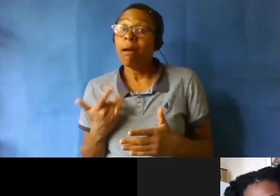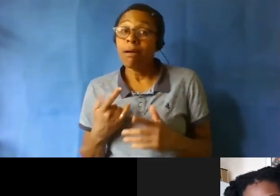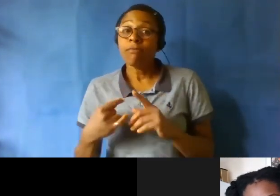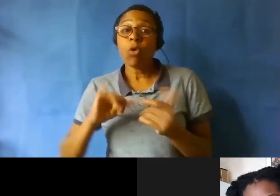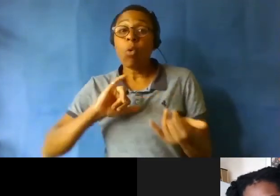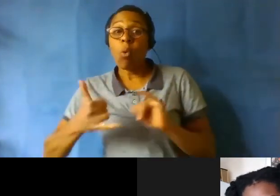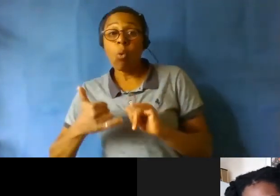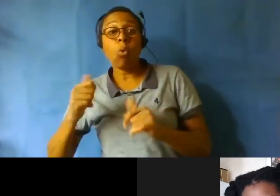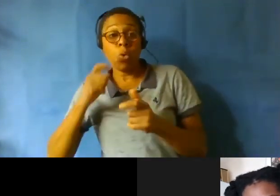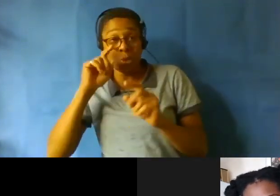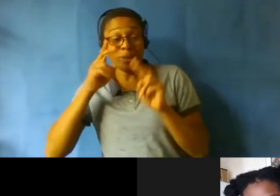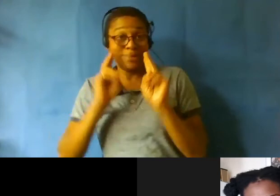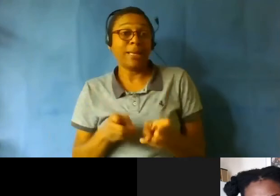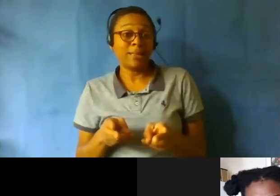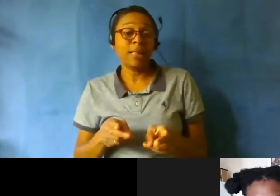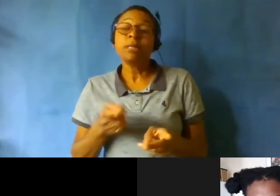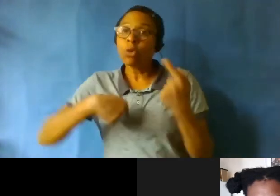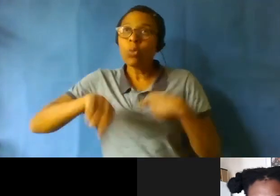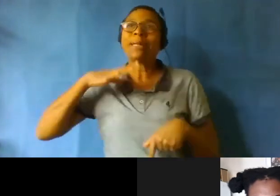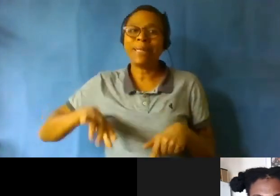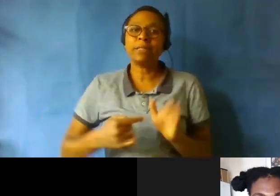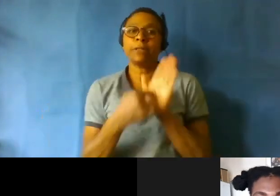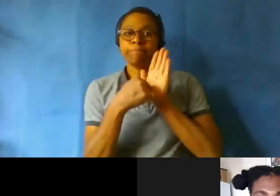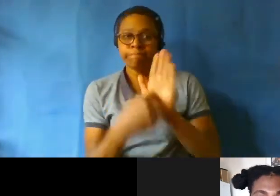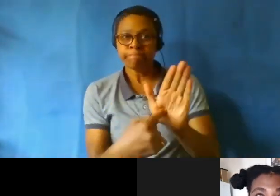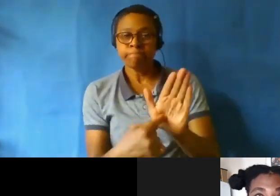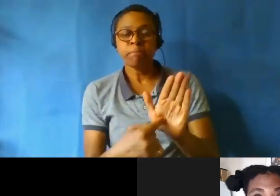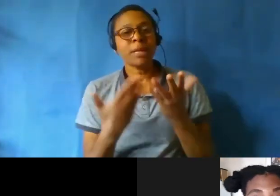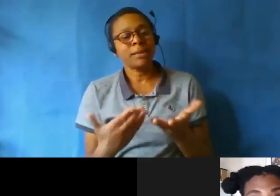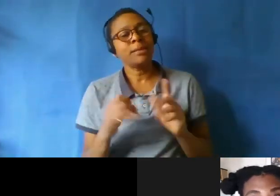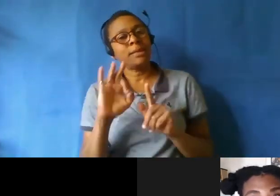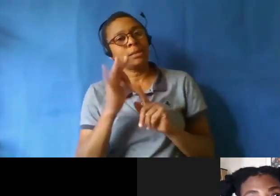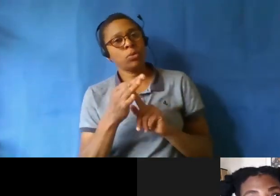points are very much highlighted mm-hmm and I think one of the things that